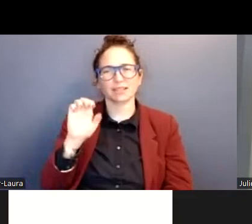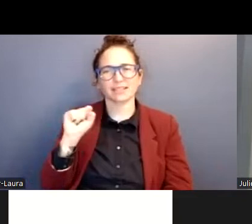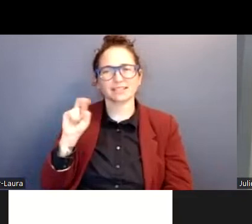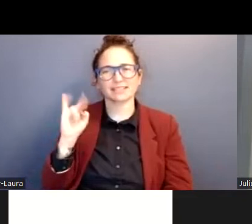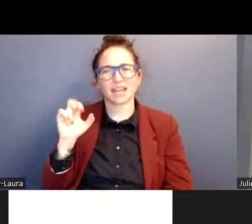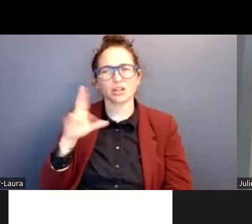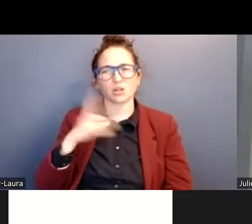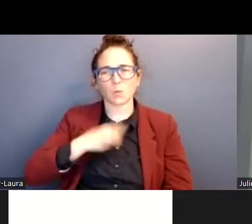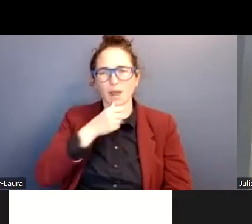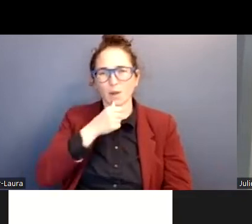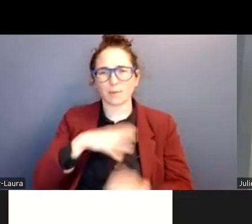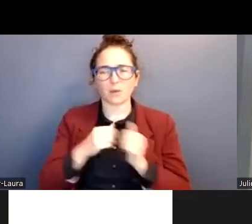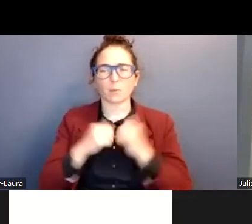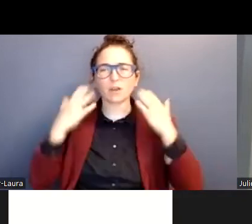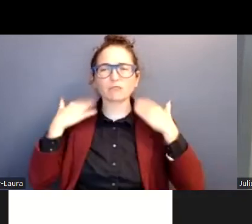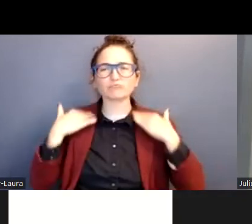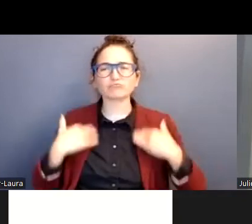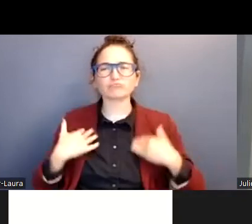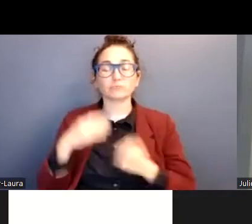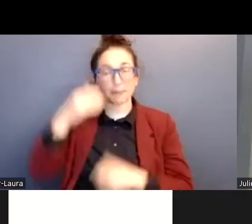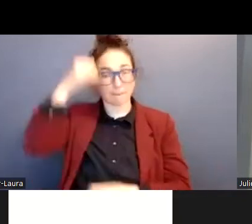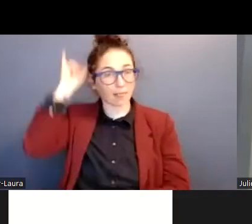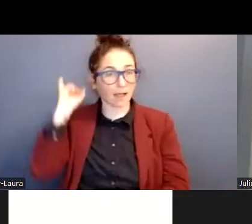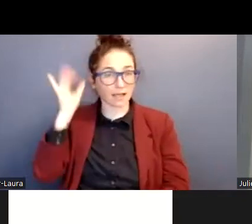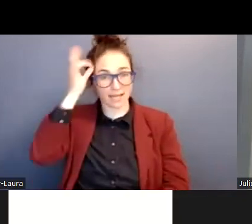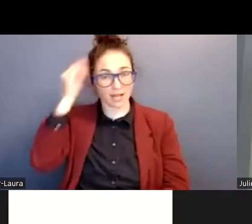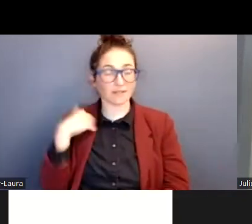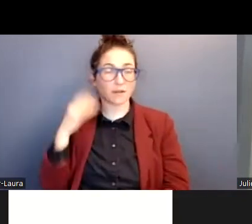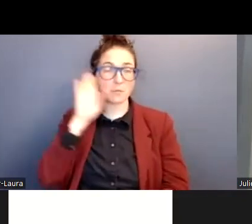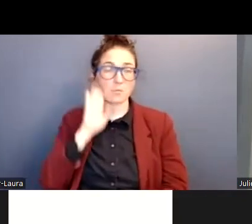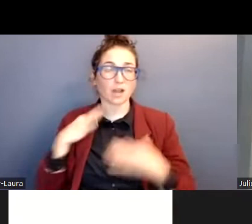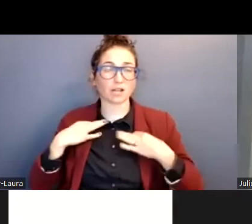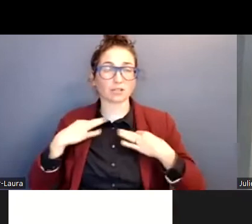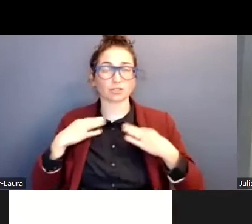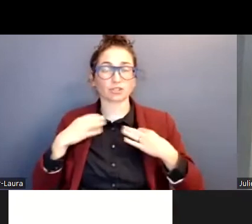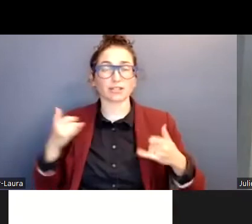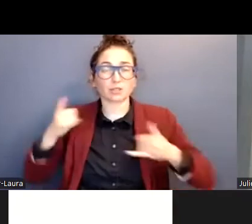with medium length blonde hair, and I'm wearing a brown shirt and sweater and behind me is our